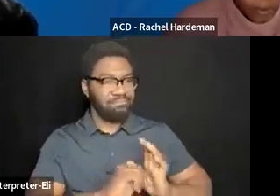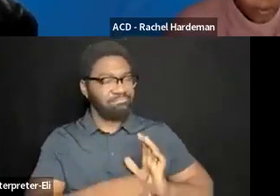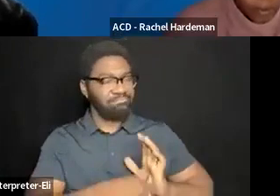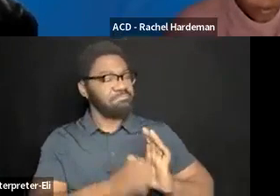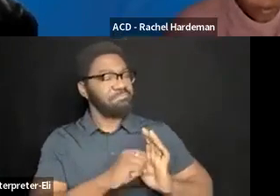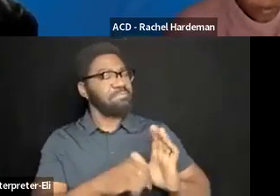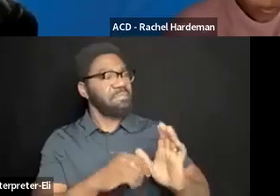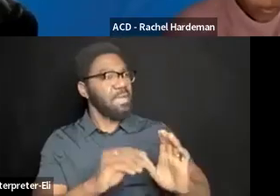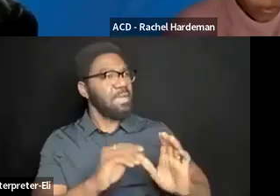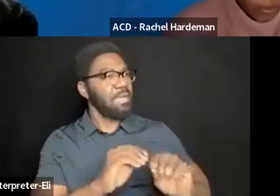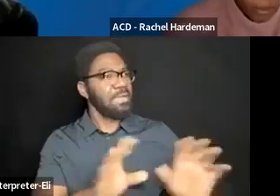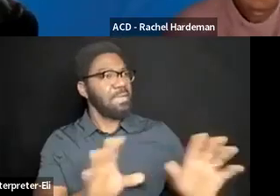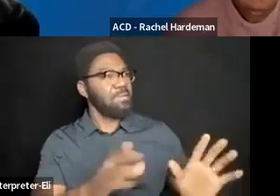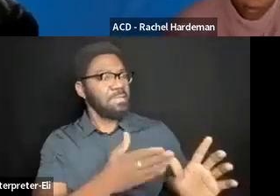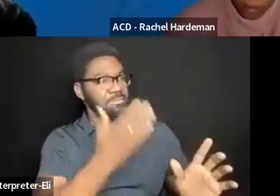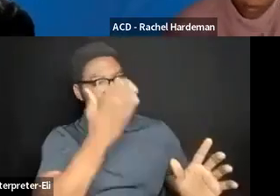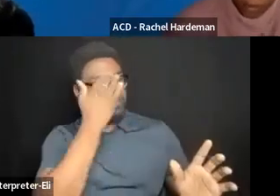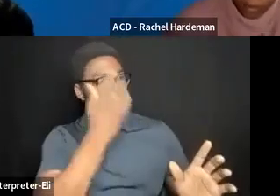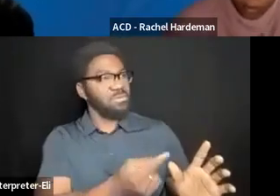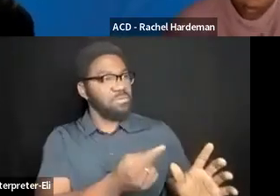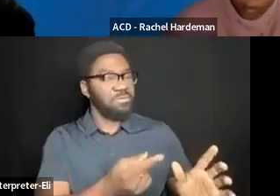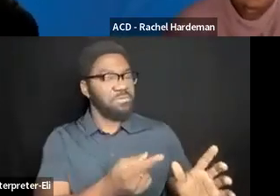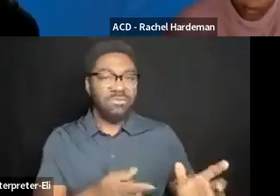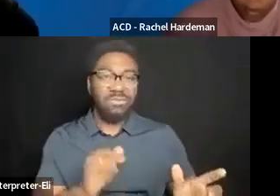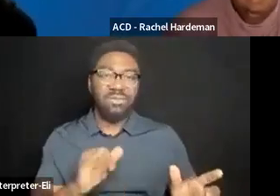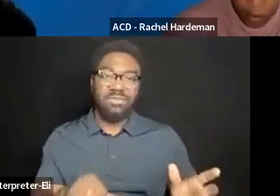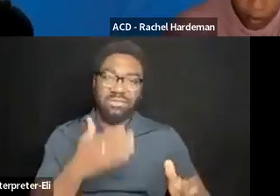The other thing I wanted to bring up, so often,